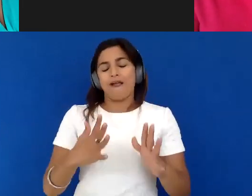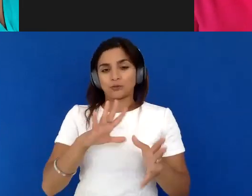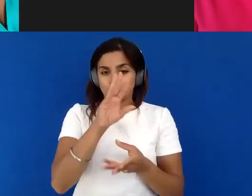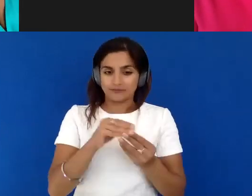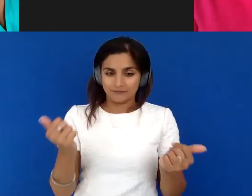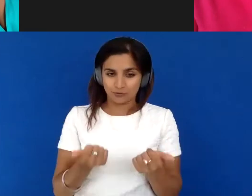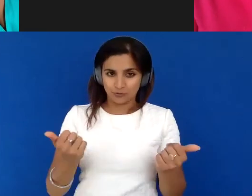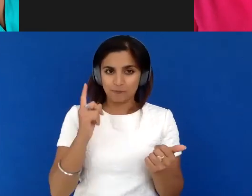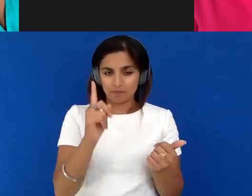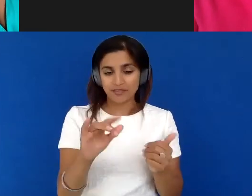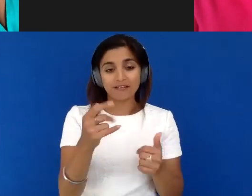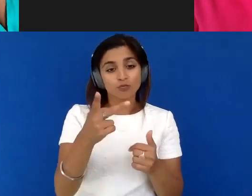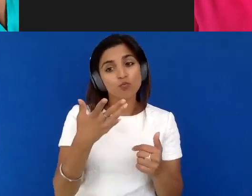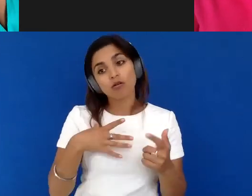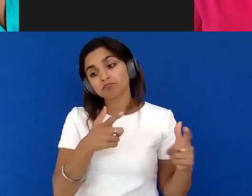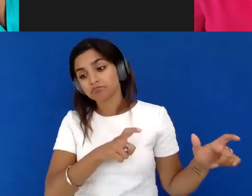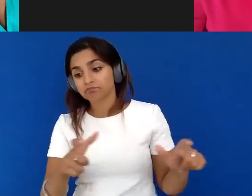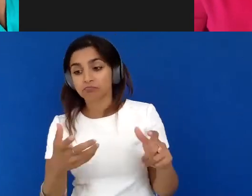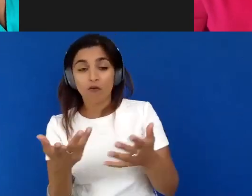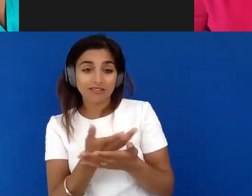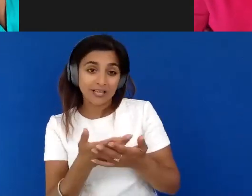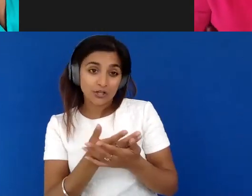to continue the conversation I think it's being had on Twitter and you can